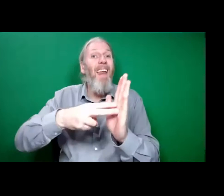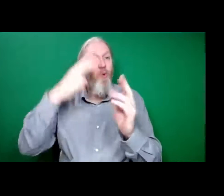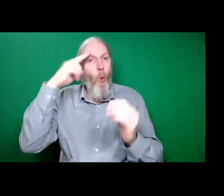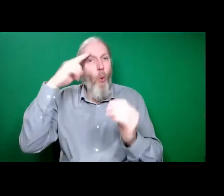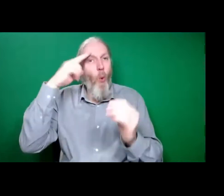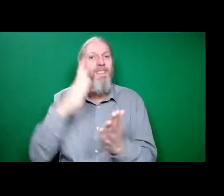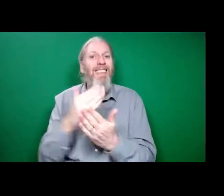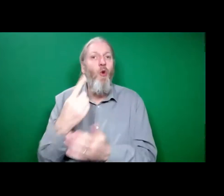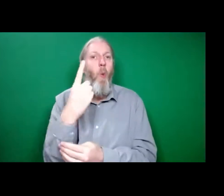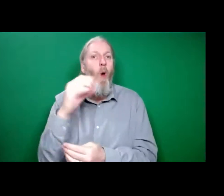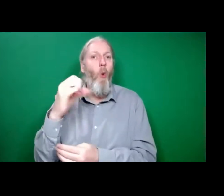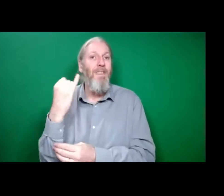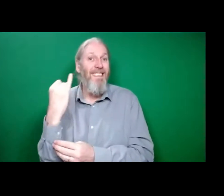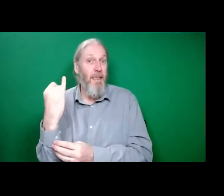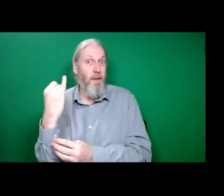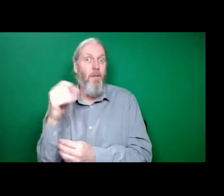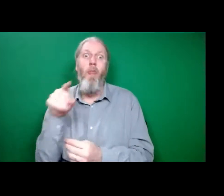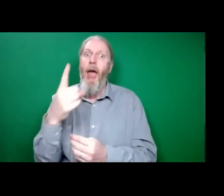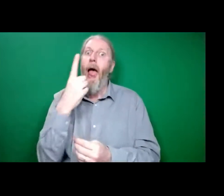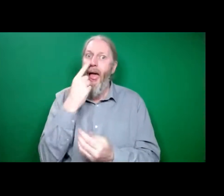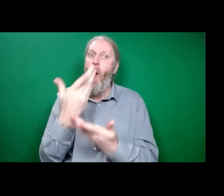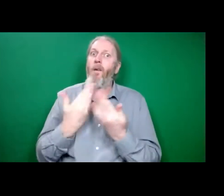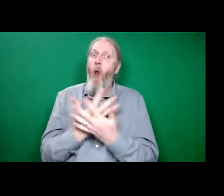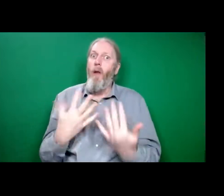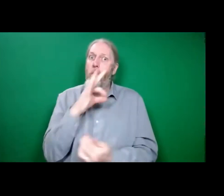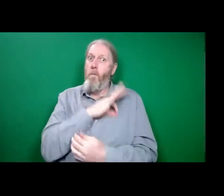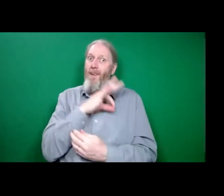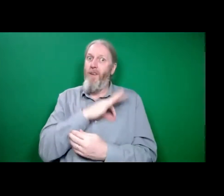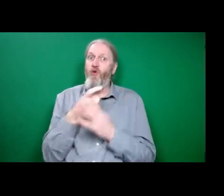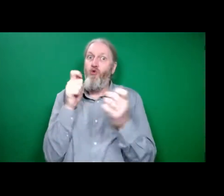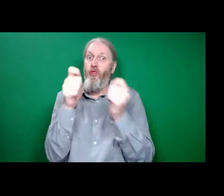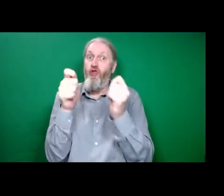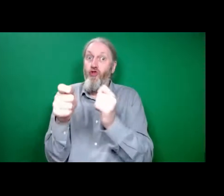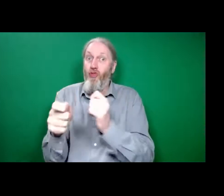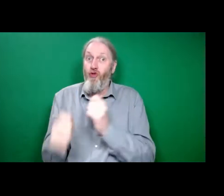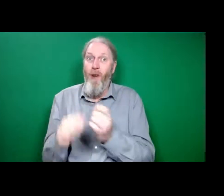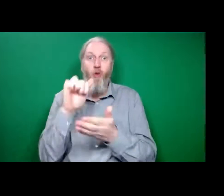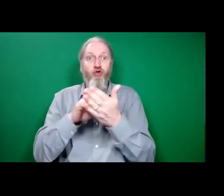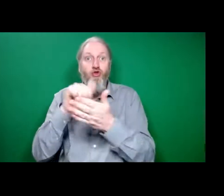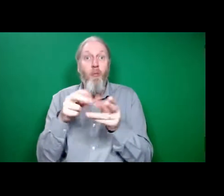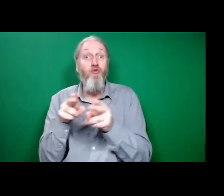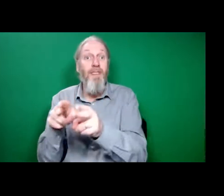presenting a range of creative interventions both high and low cost to address live challenges and